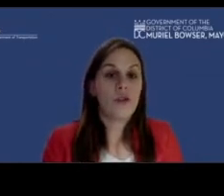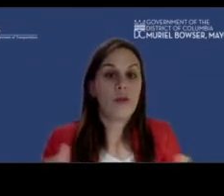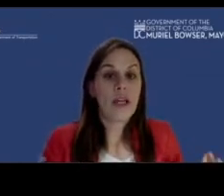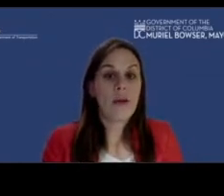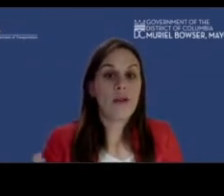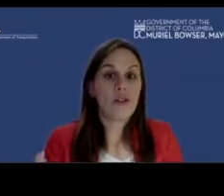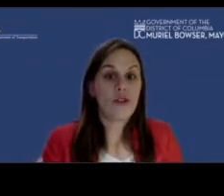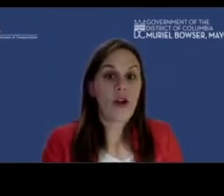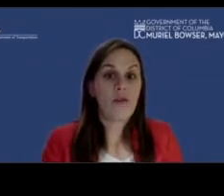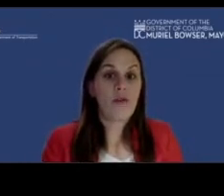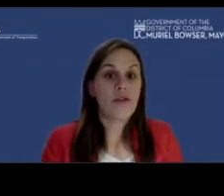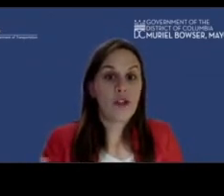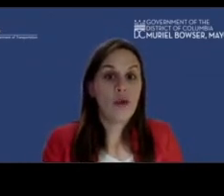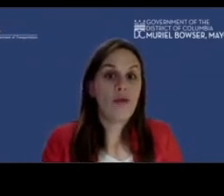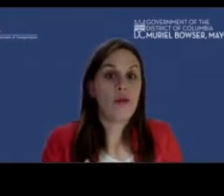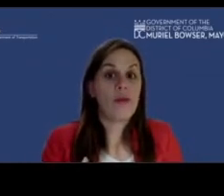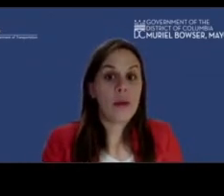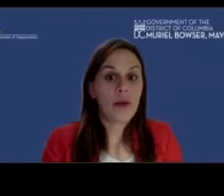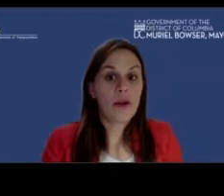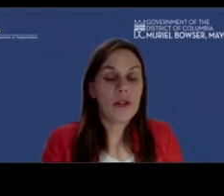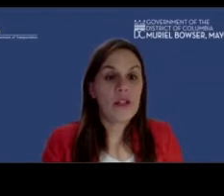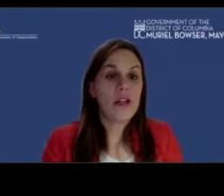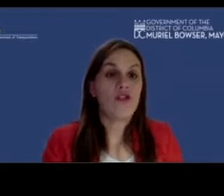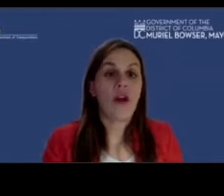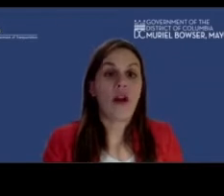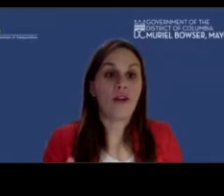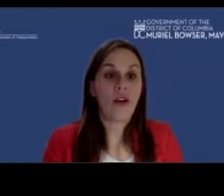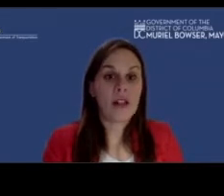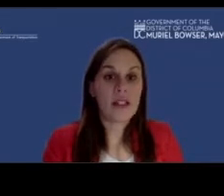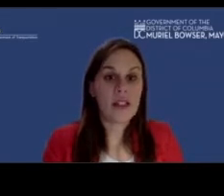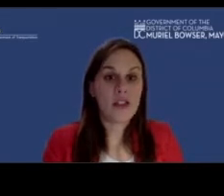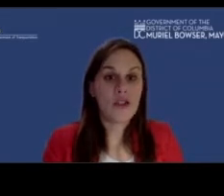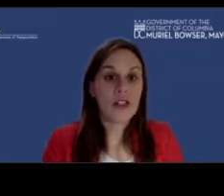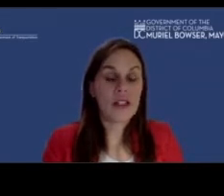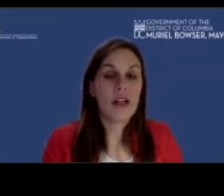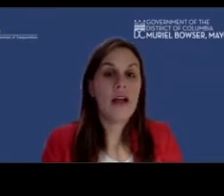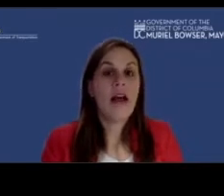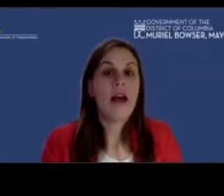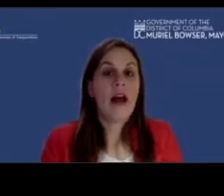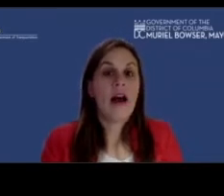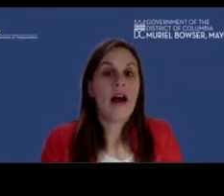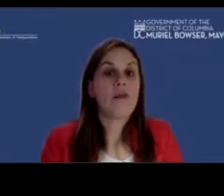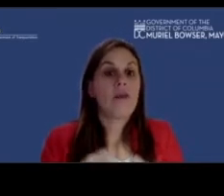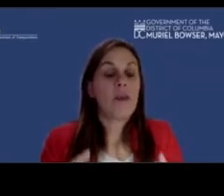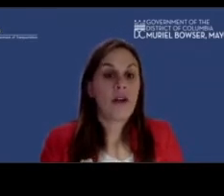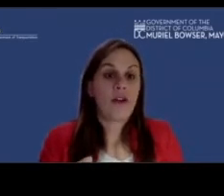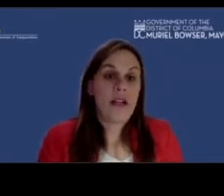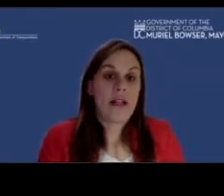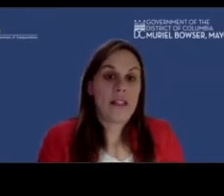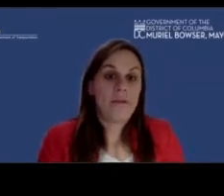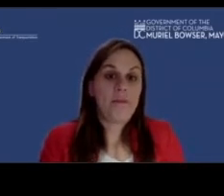for to be able to travel to and from neighborhoods travel across the district and be better connected